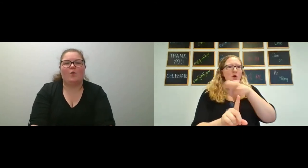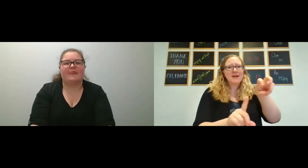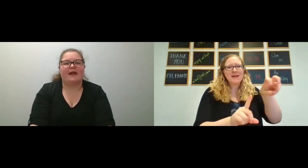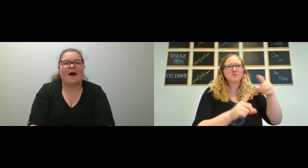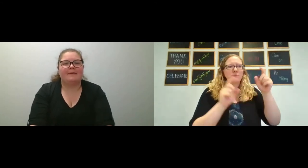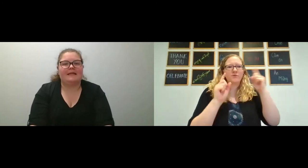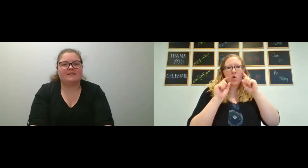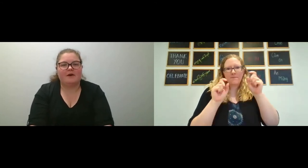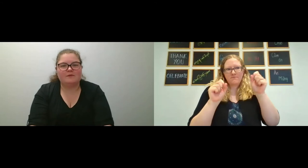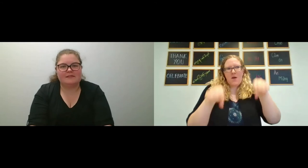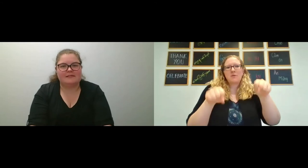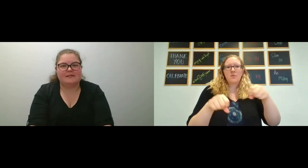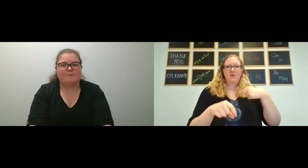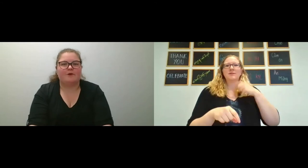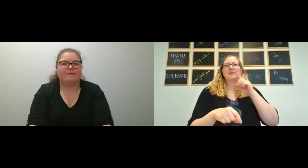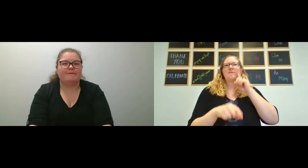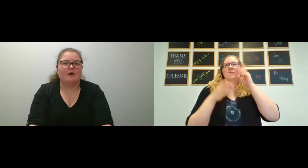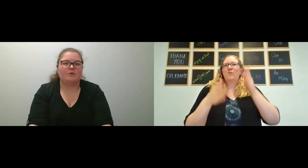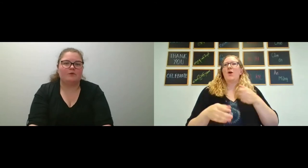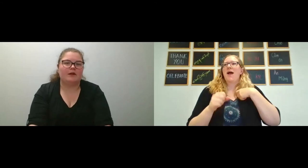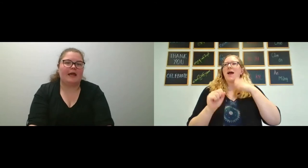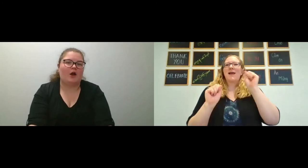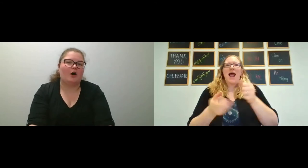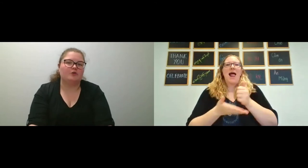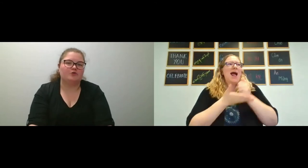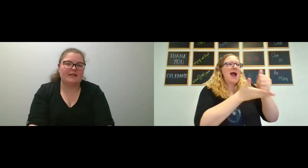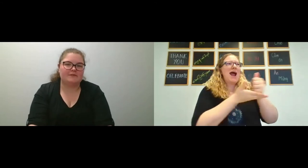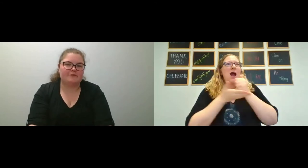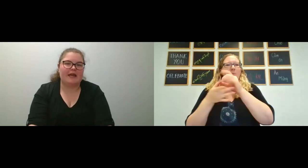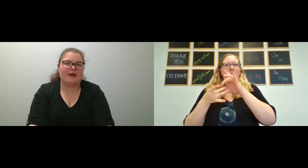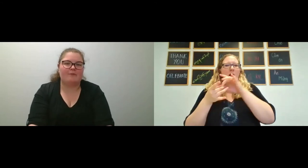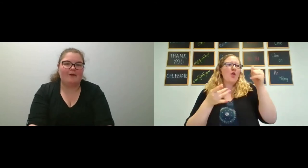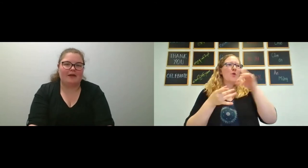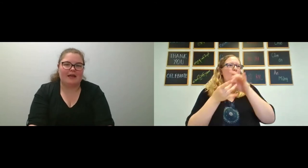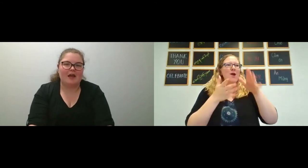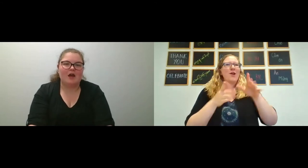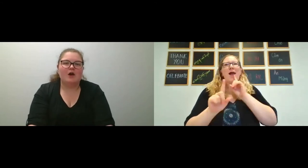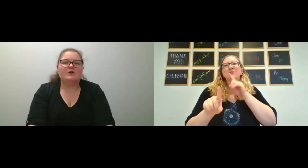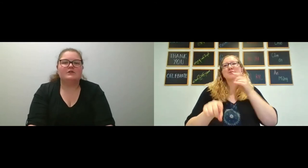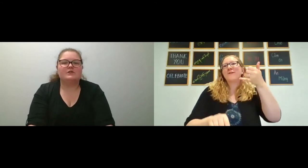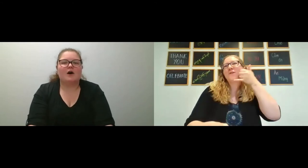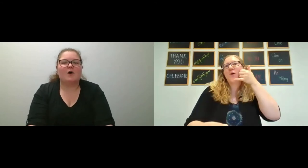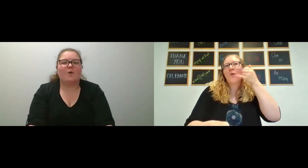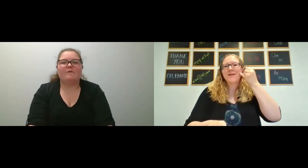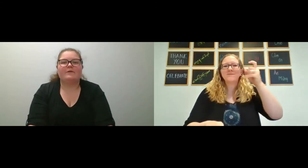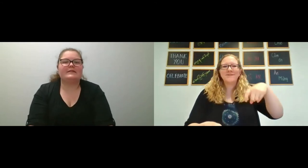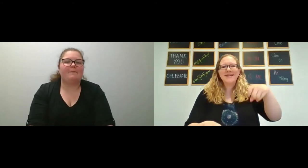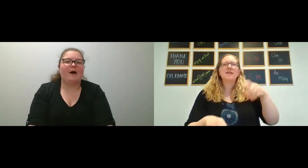with the company's phone system for a phone and call transferring and routing. So for example,